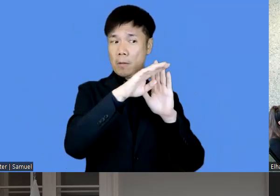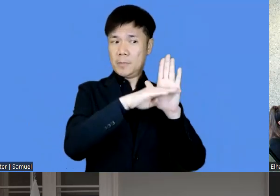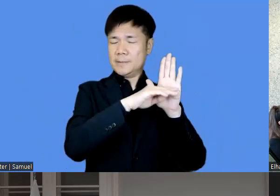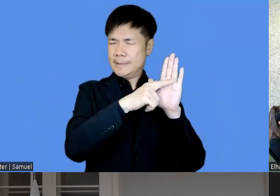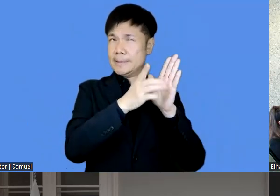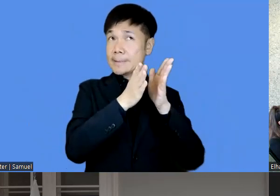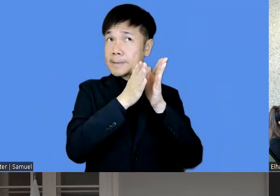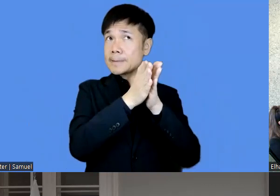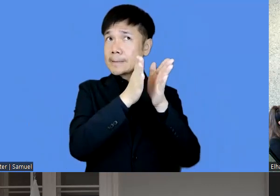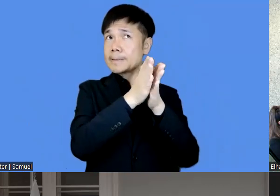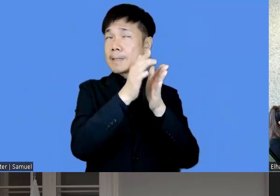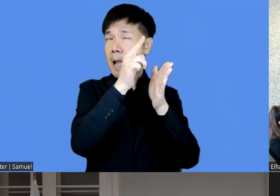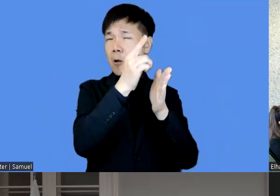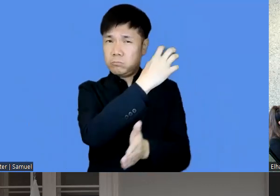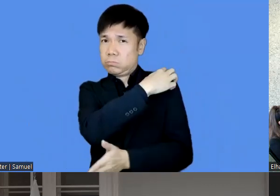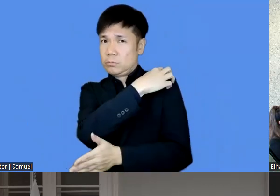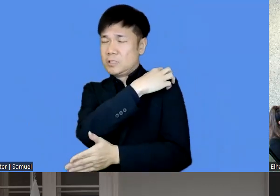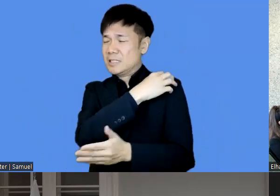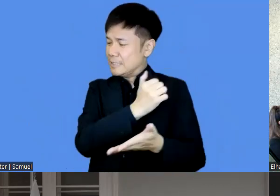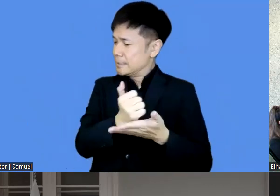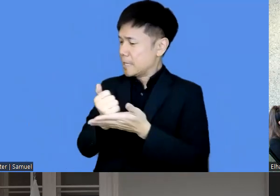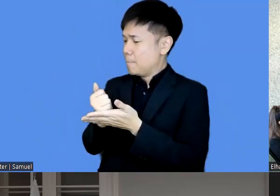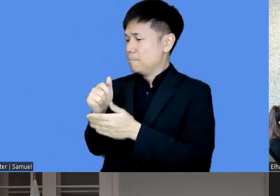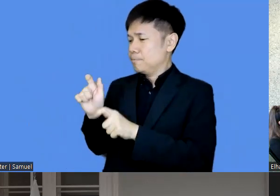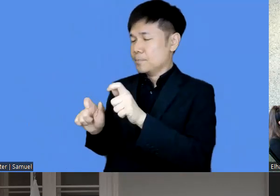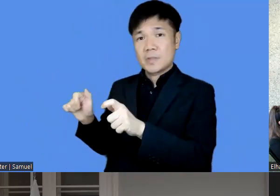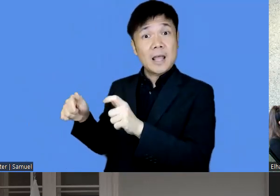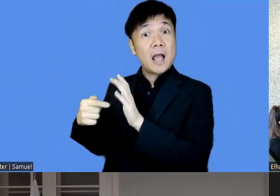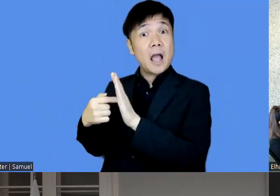of armed forces in specific situations like checkpoints areas.